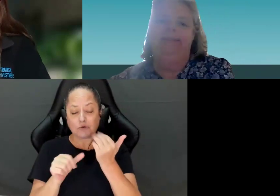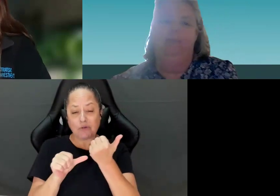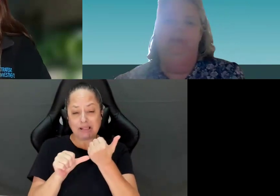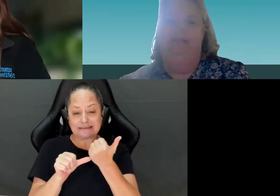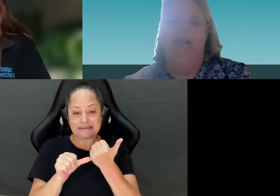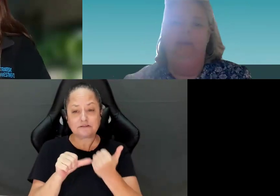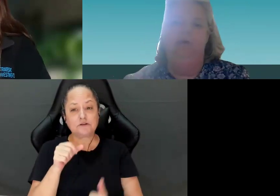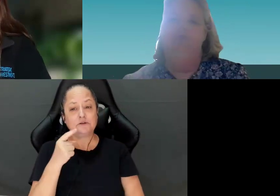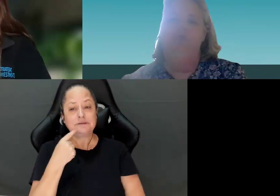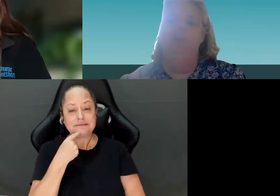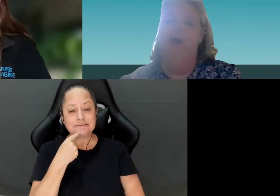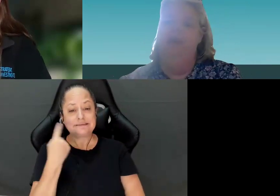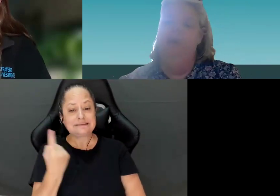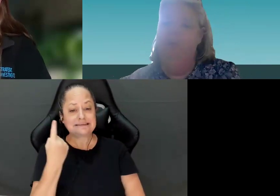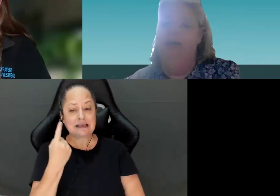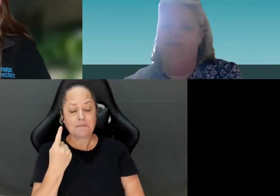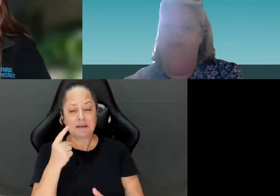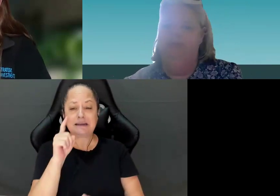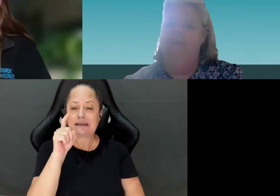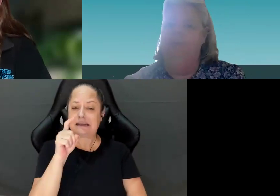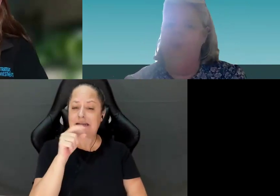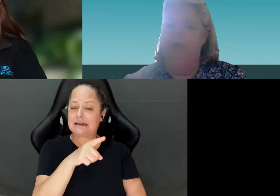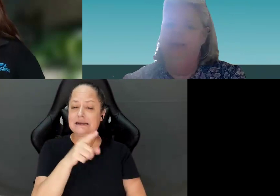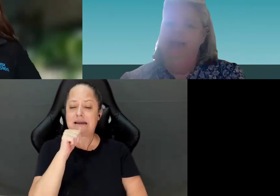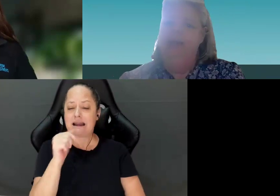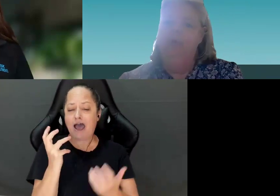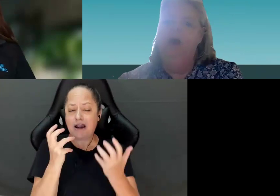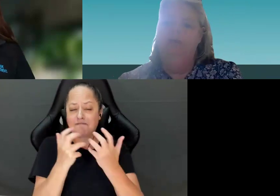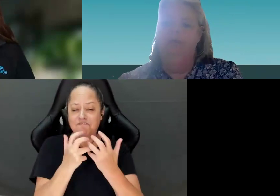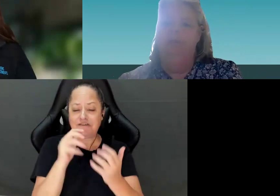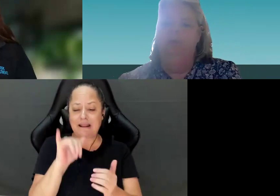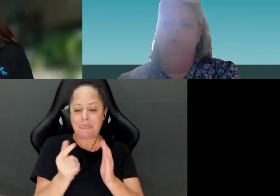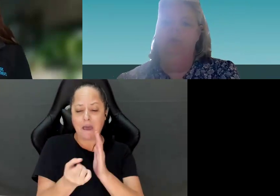Say somebody approaches you and they are not quite a fit at the moment, what kind of support